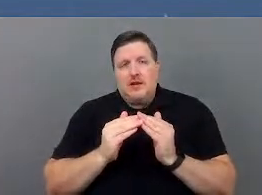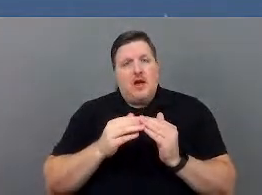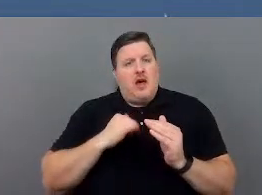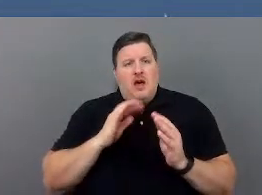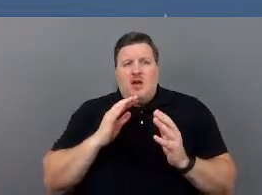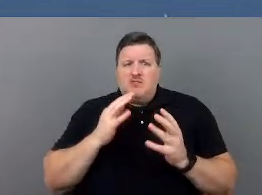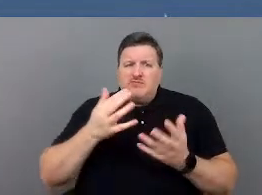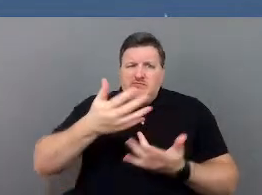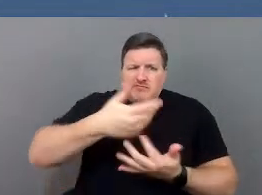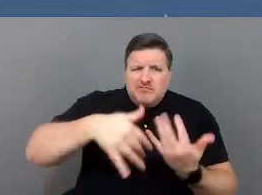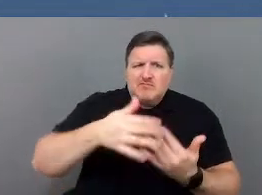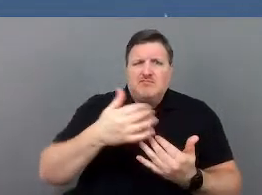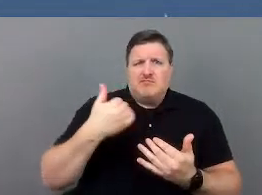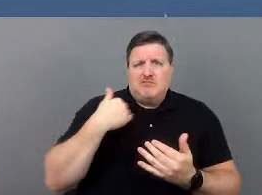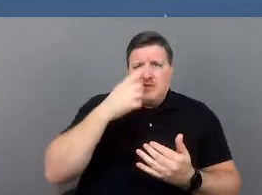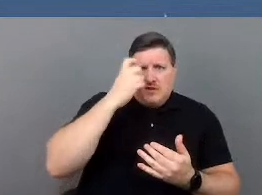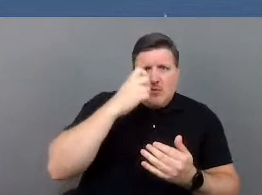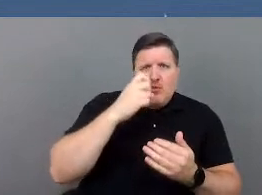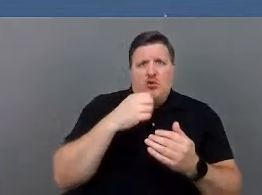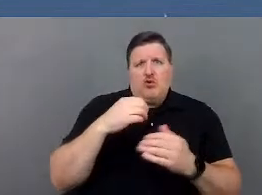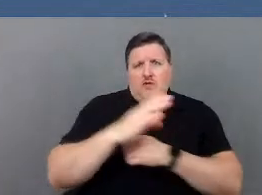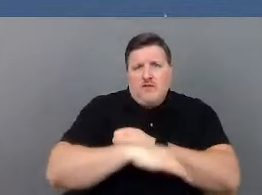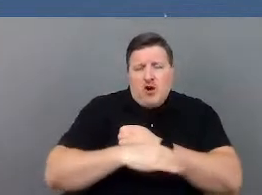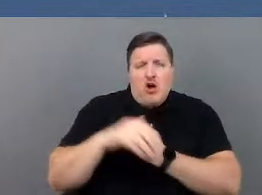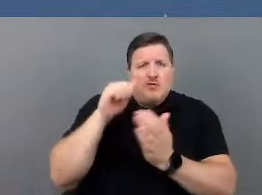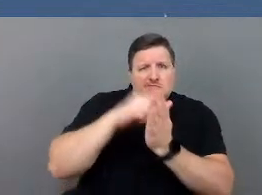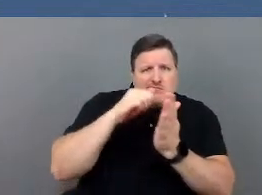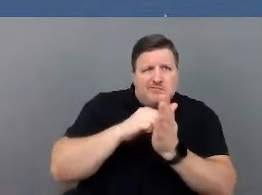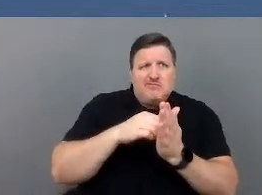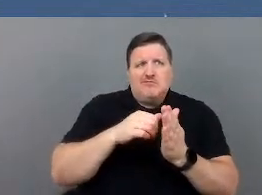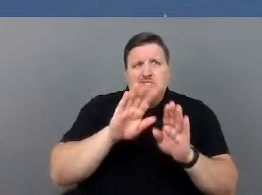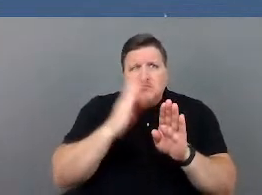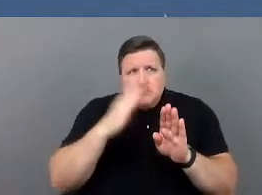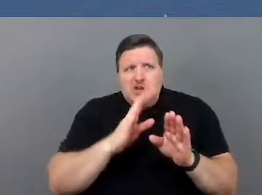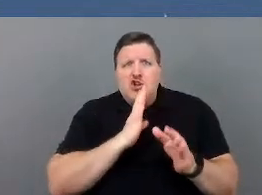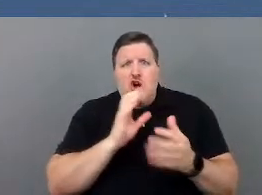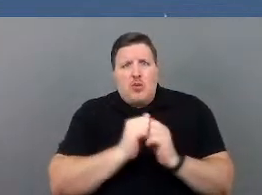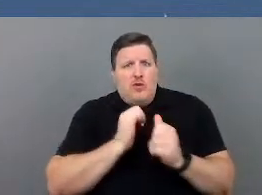I SPENT A LOT OF TIME THIS SUMMER AND FALL KNOCKING ON NEIGHBORHOOD AND IN